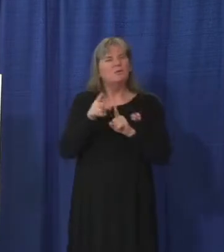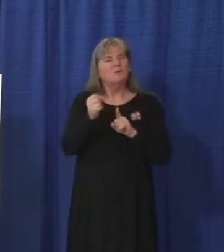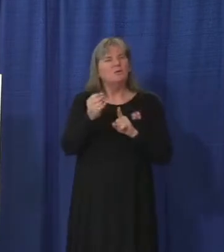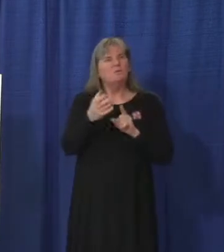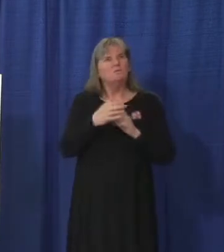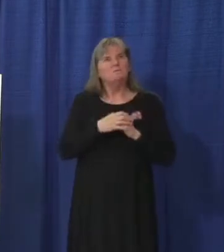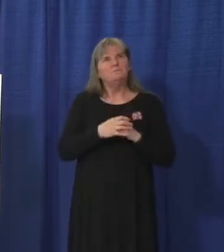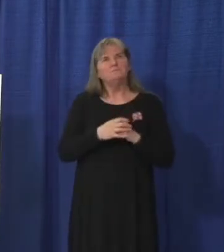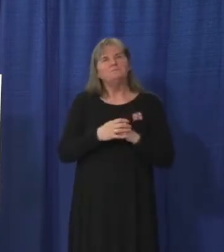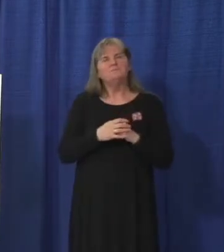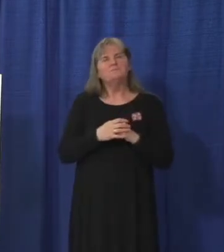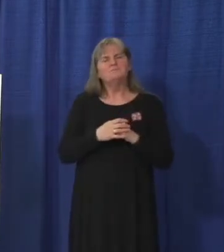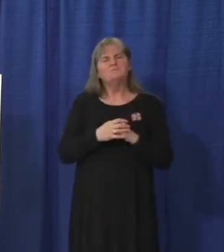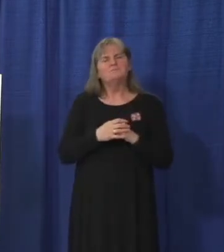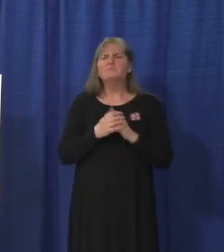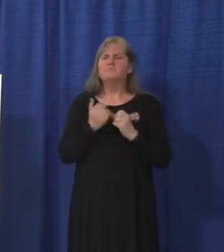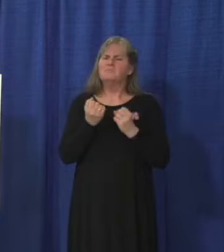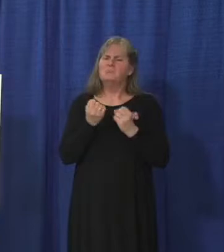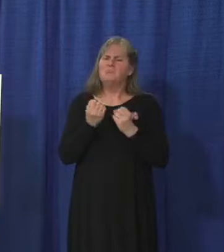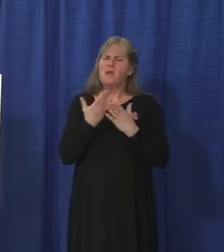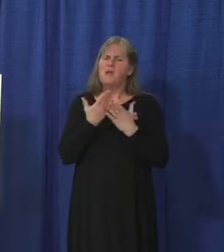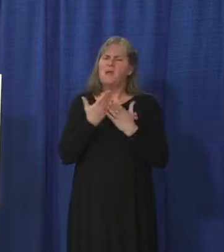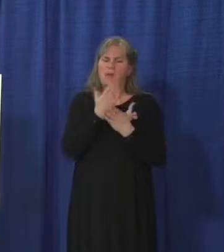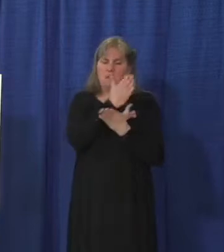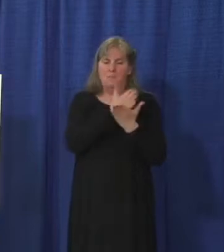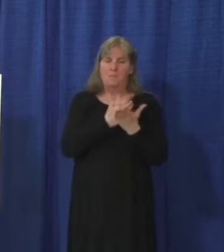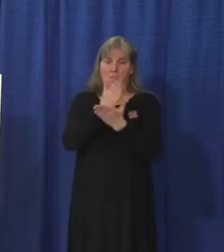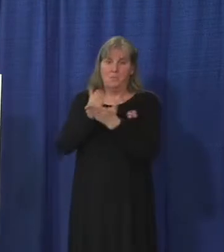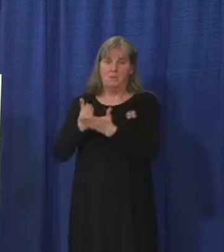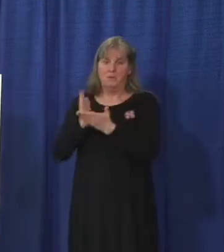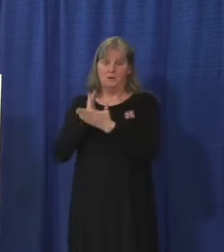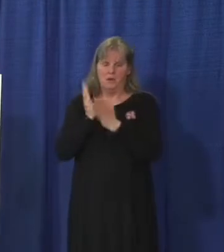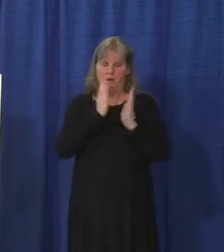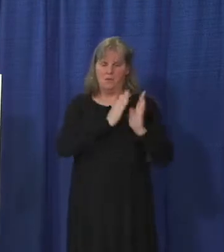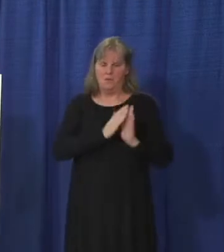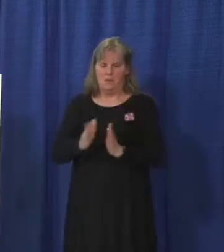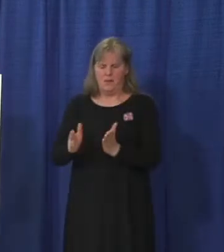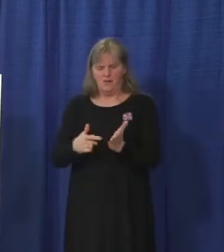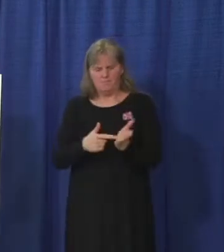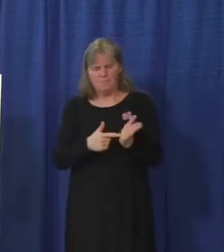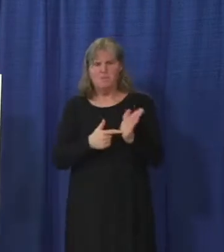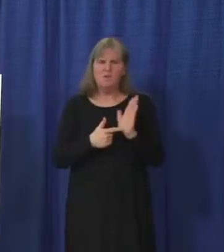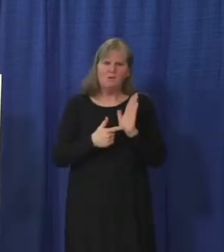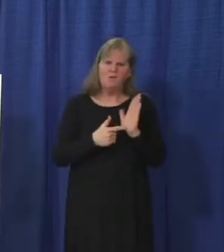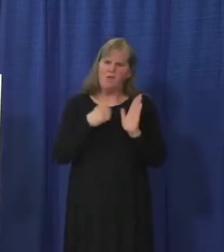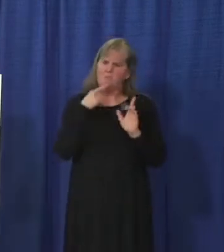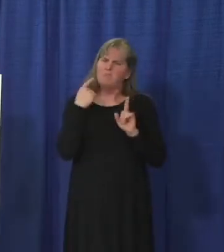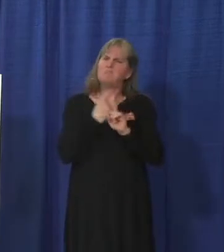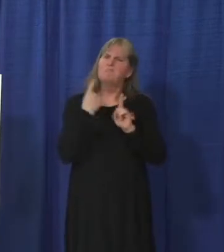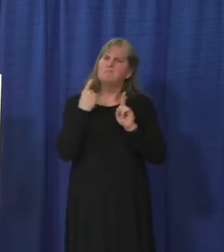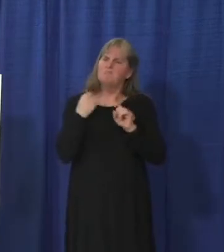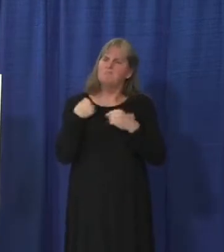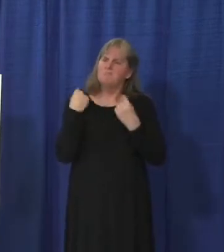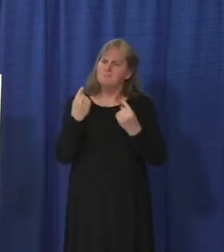of the plan that we are very confident in and we believe that we got it right. Part of this was we looked at